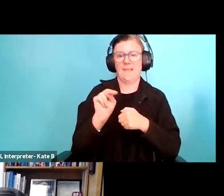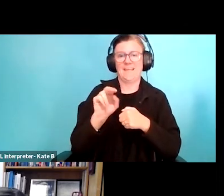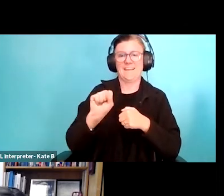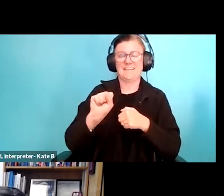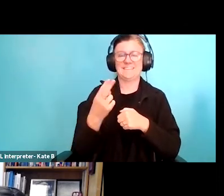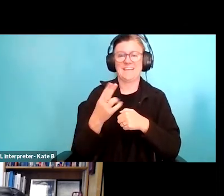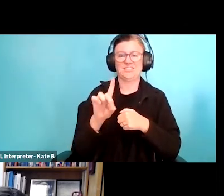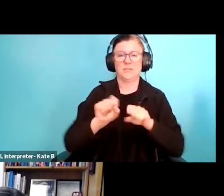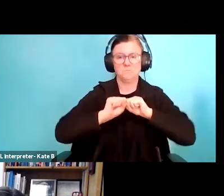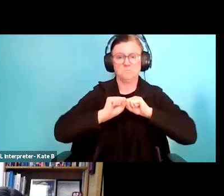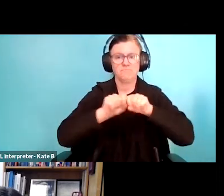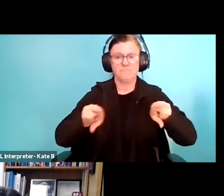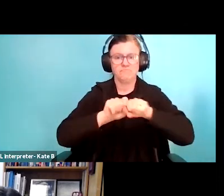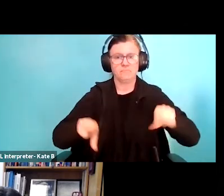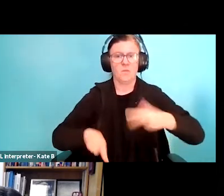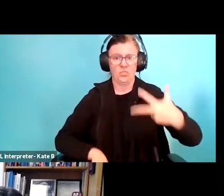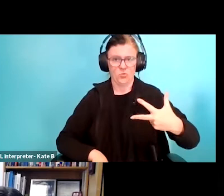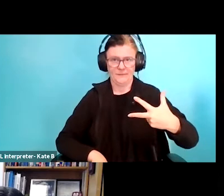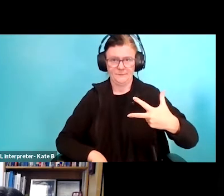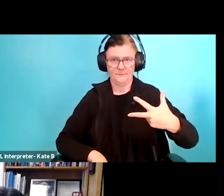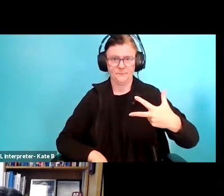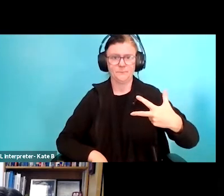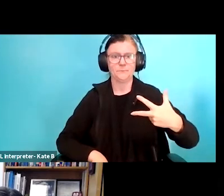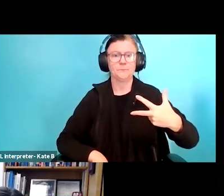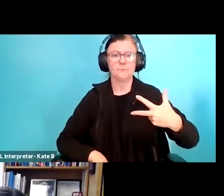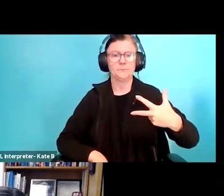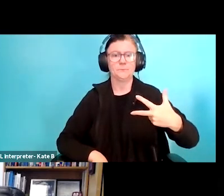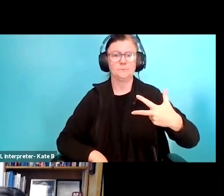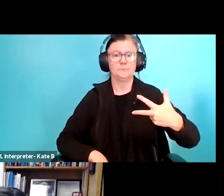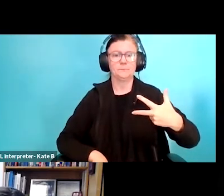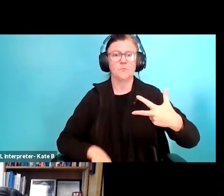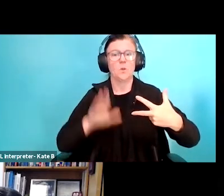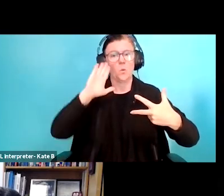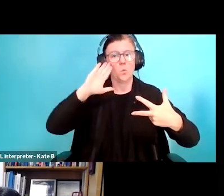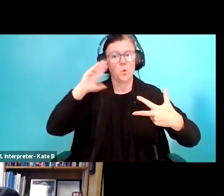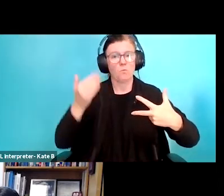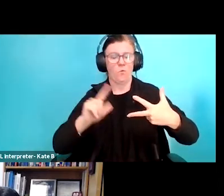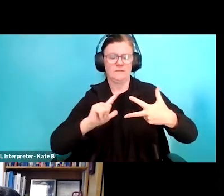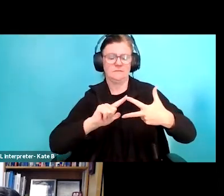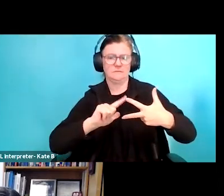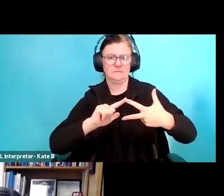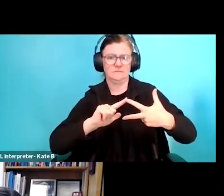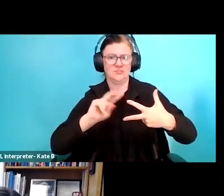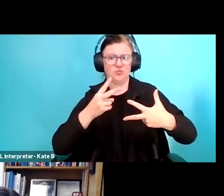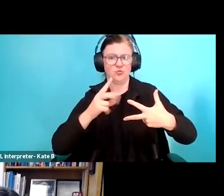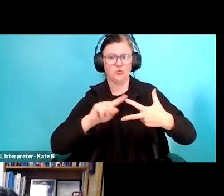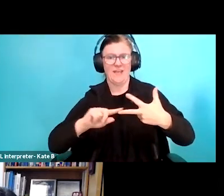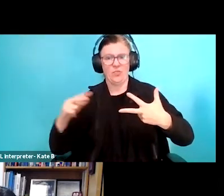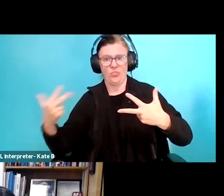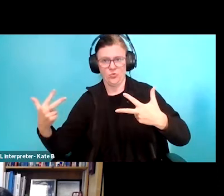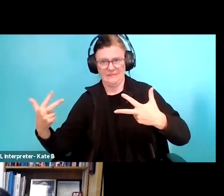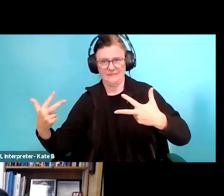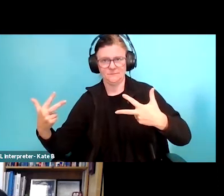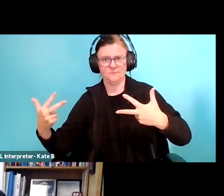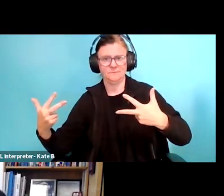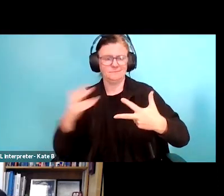administered and we are going to focus on Wave 2 and Wave 3. I’m going to first focus in on Wave